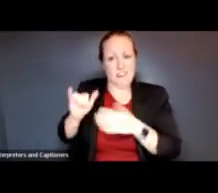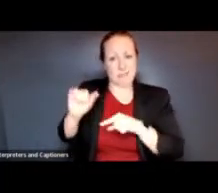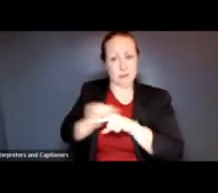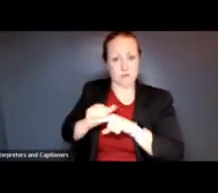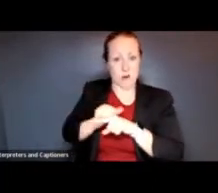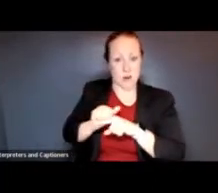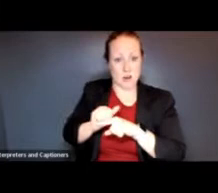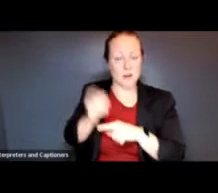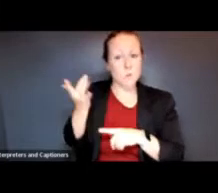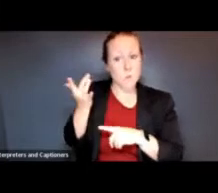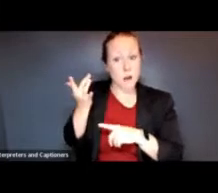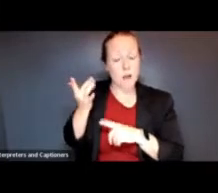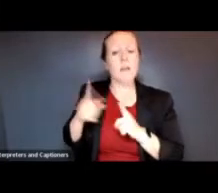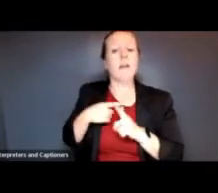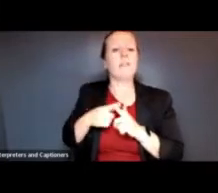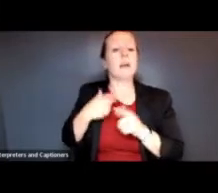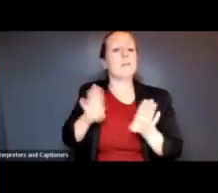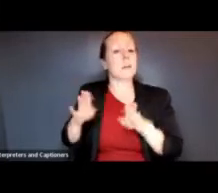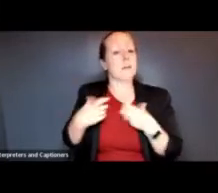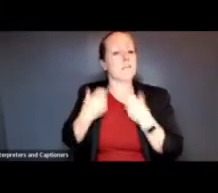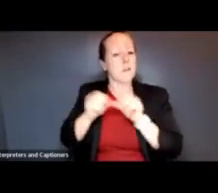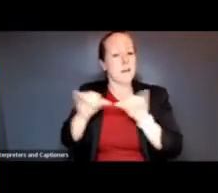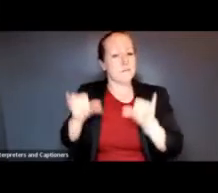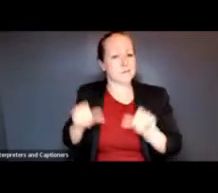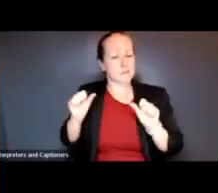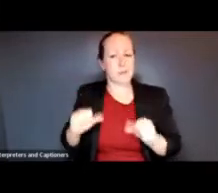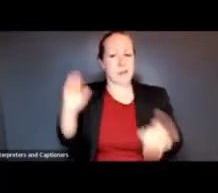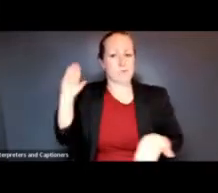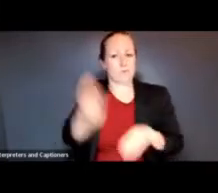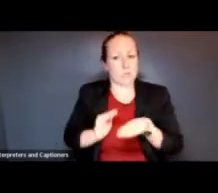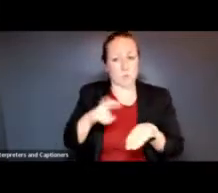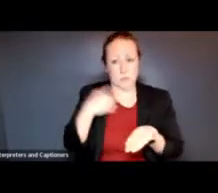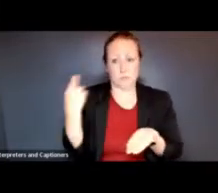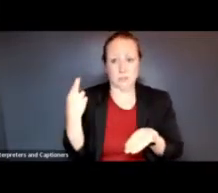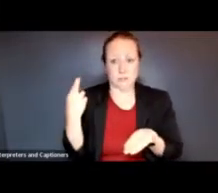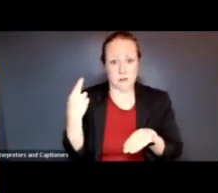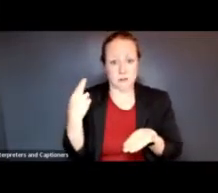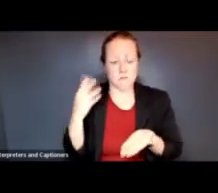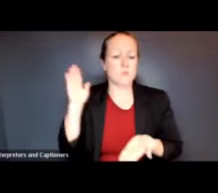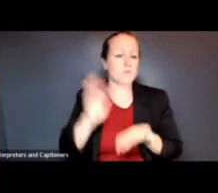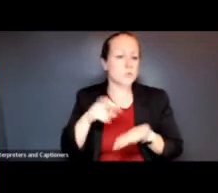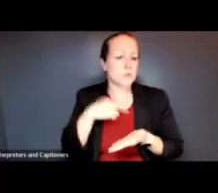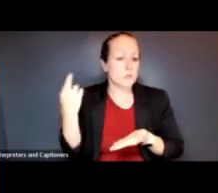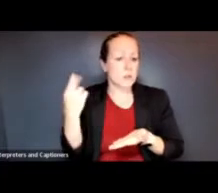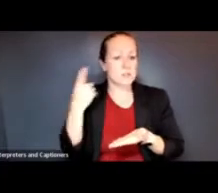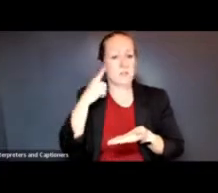behavioral health systems can reduce risk, risk for decompensation of issues risk